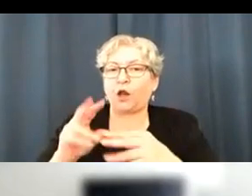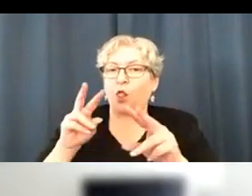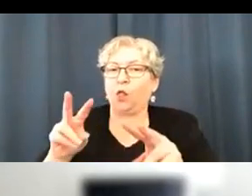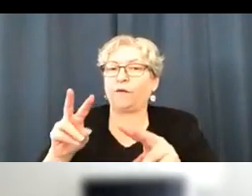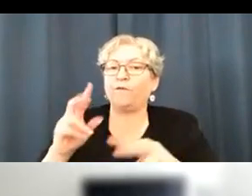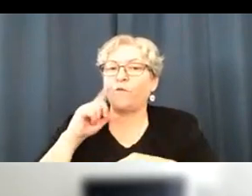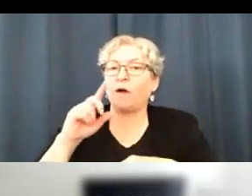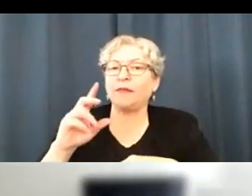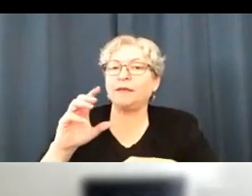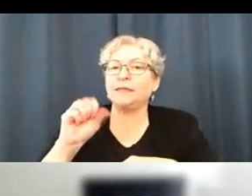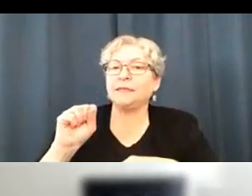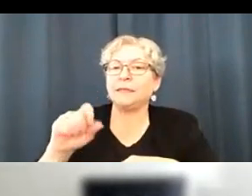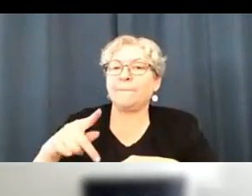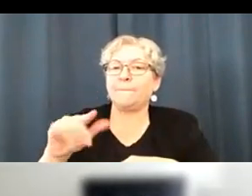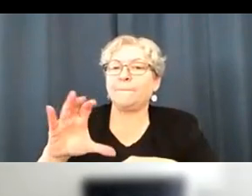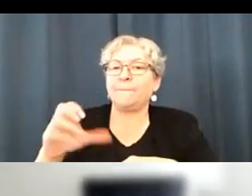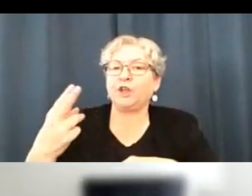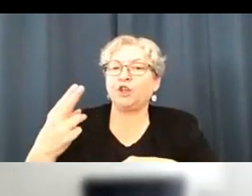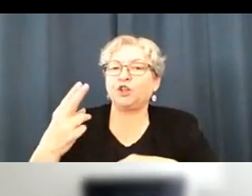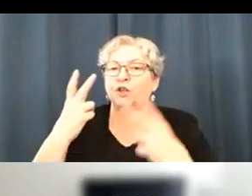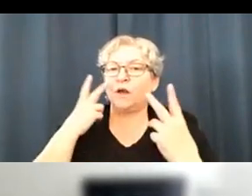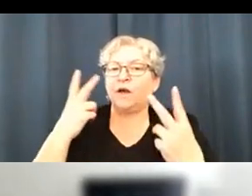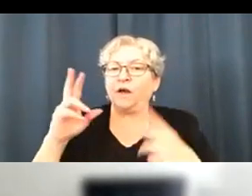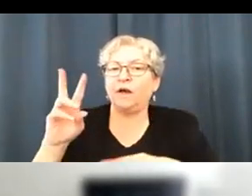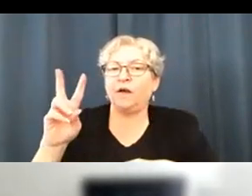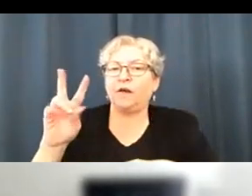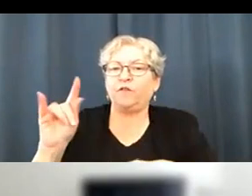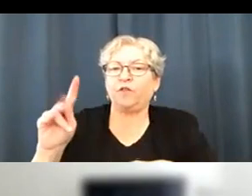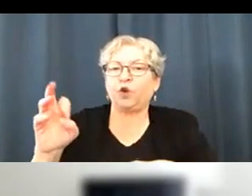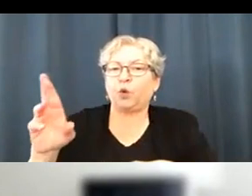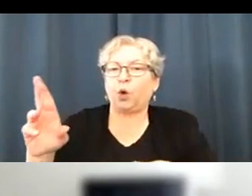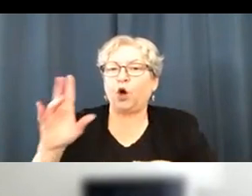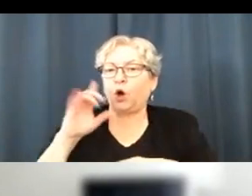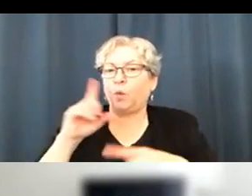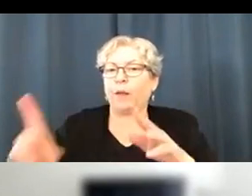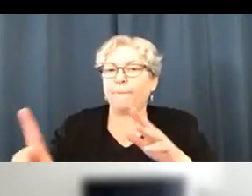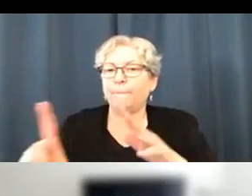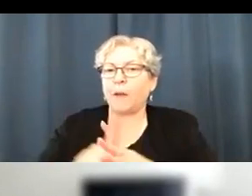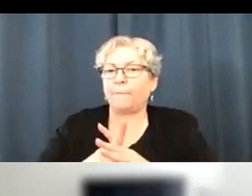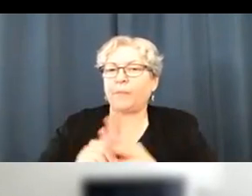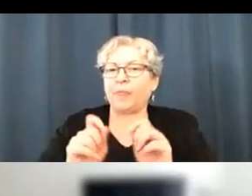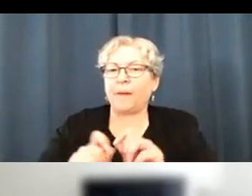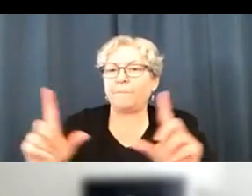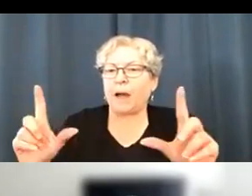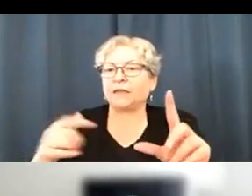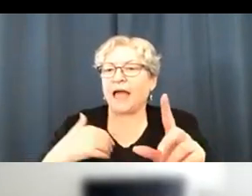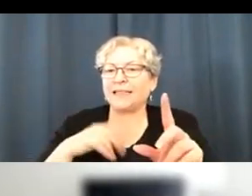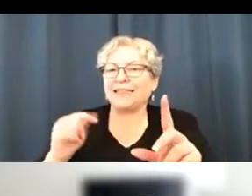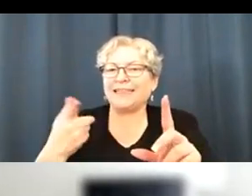for the other screen readers as well. And that will pop-up a little box that has the text in it. Again, all of them are gonna work